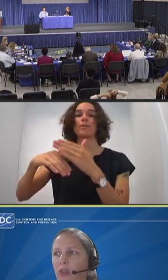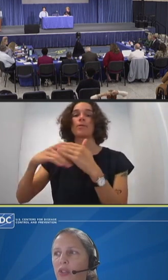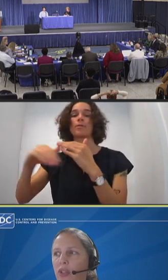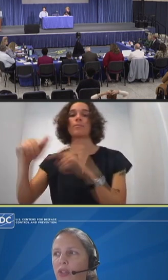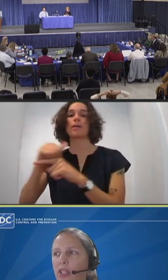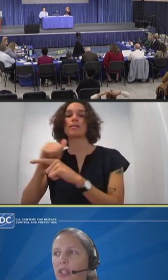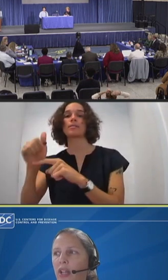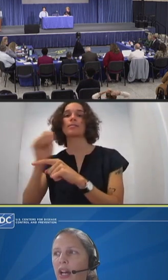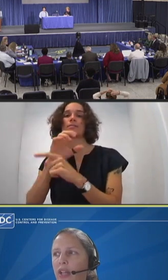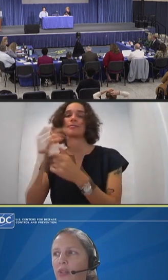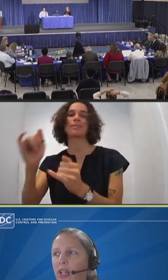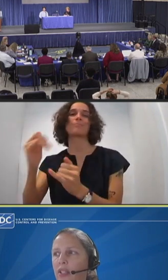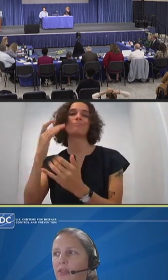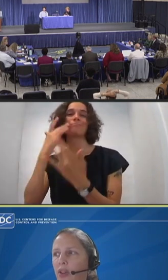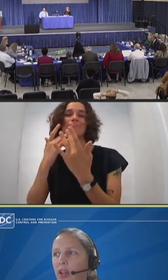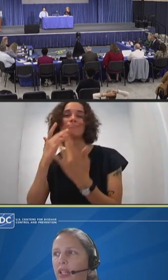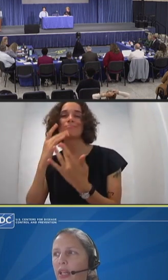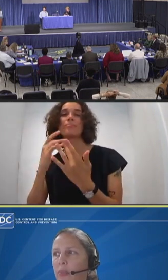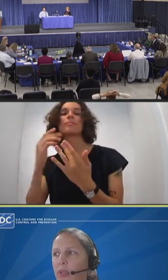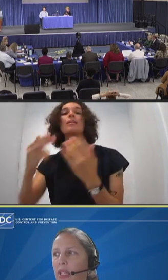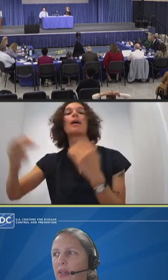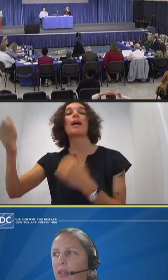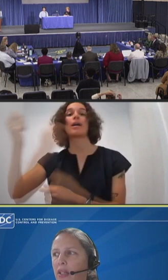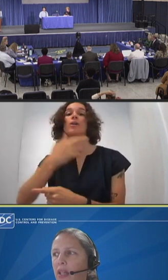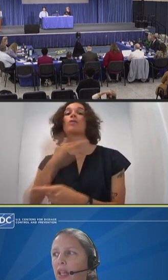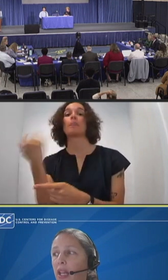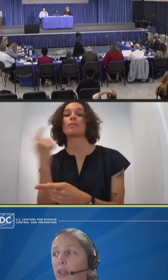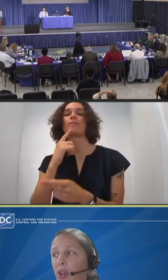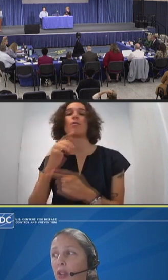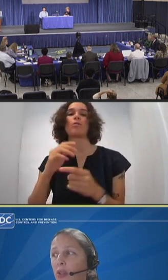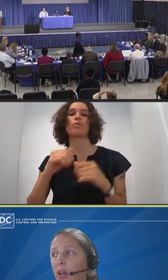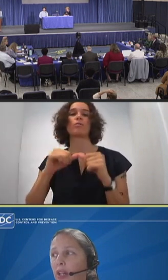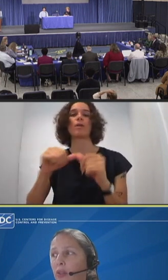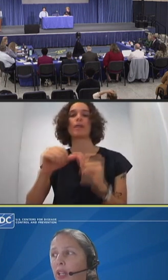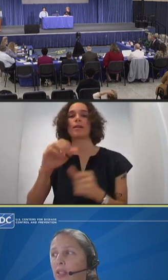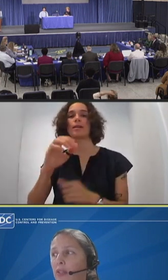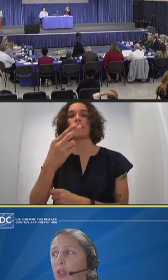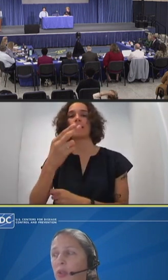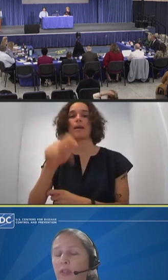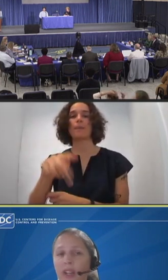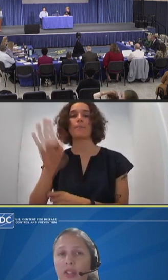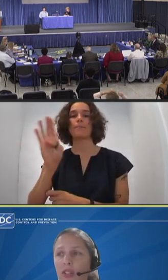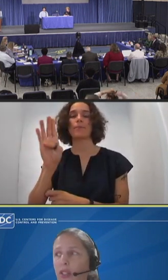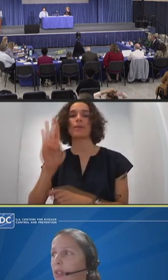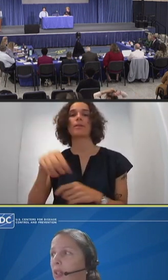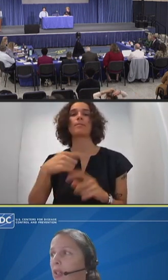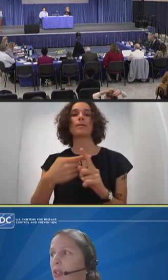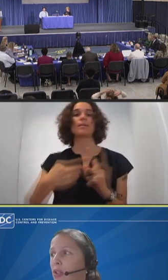resulting in higher rates of chronic hep B. And there's also higher rates of new infection due